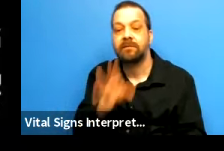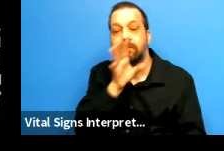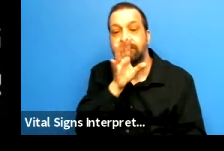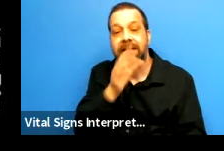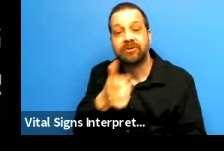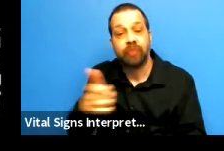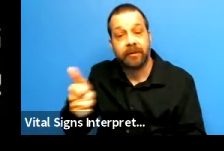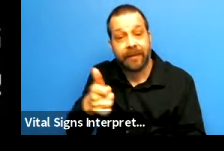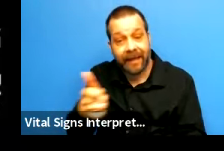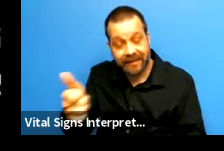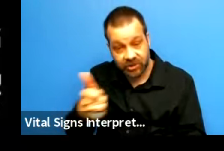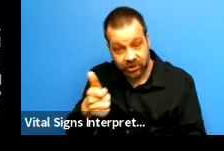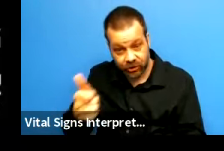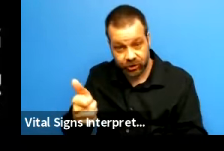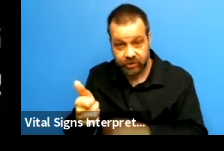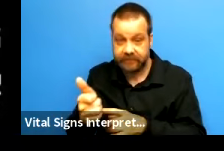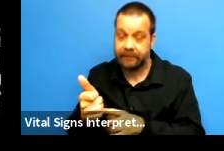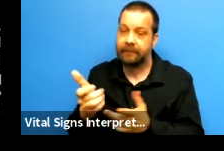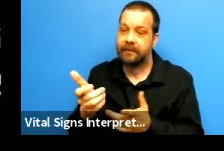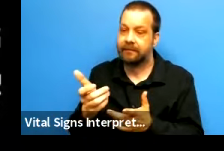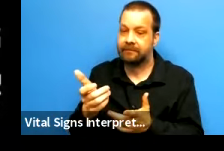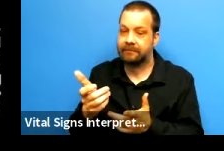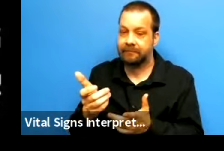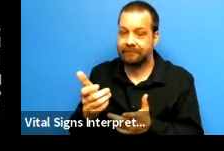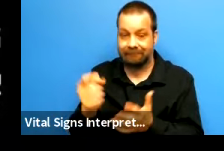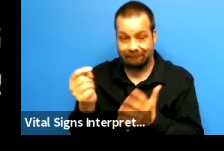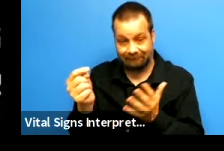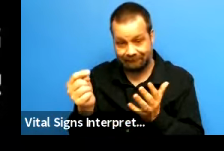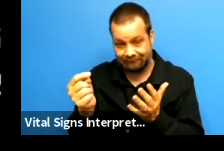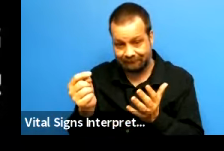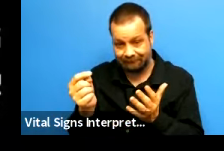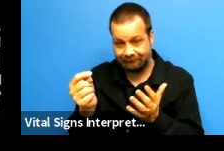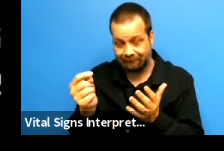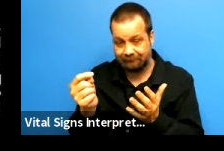The one thing that crosses all of these groups